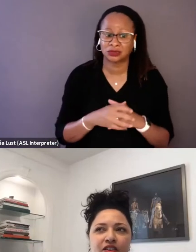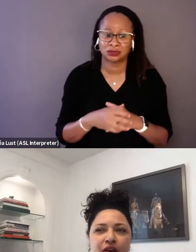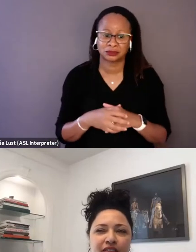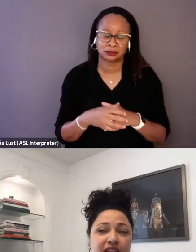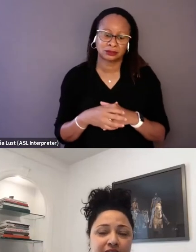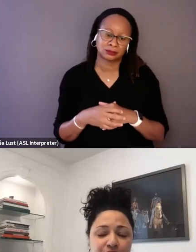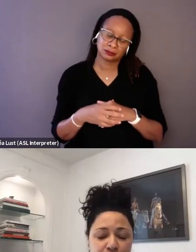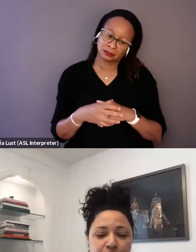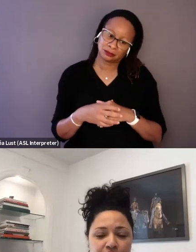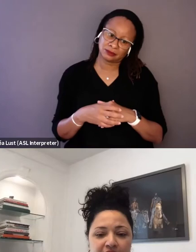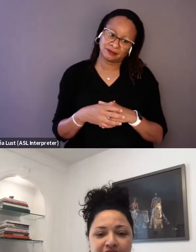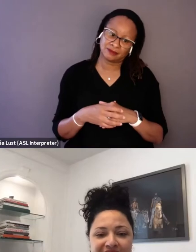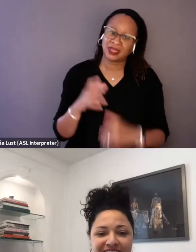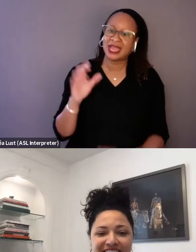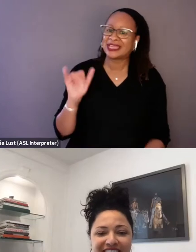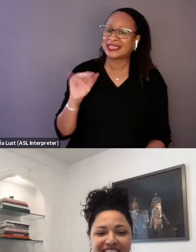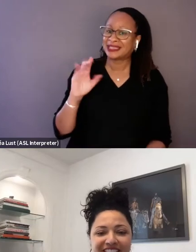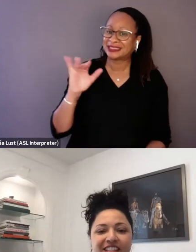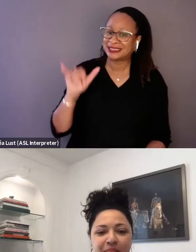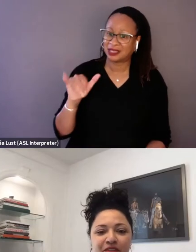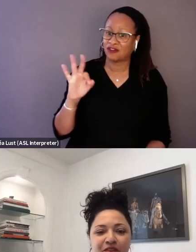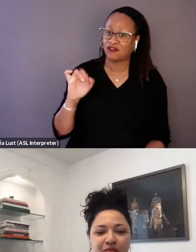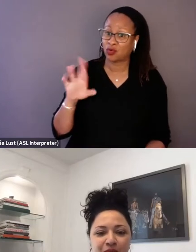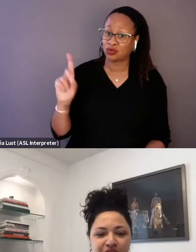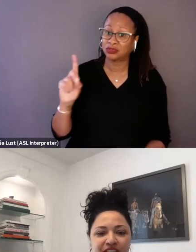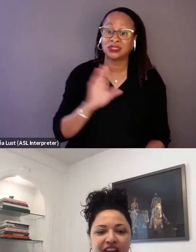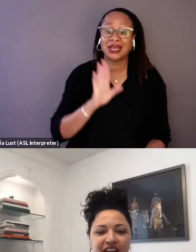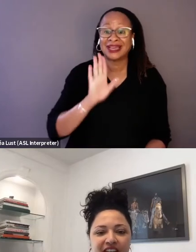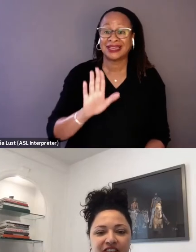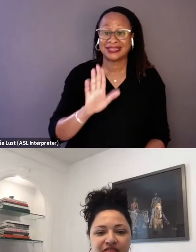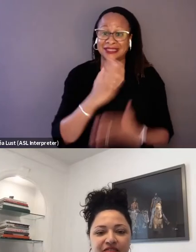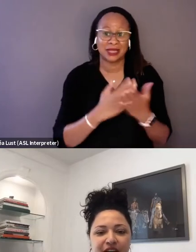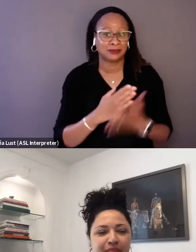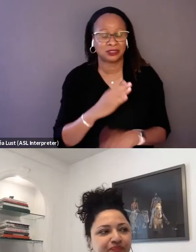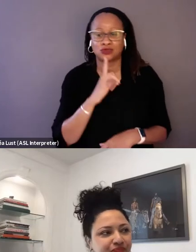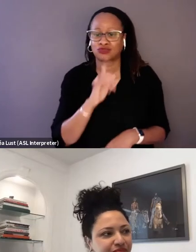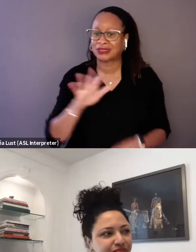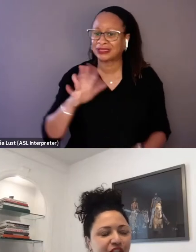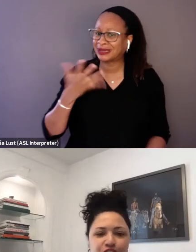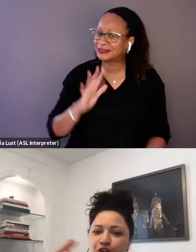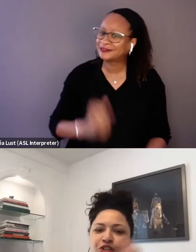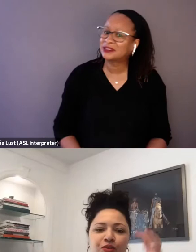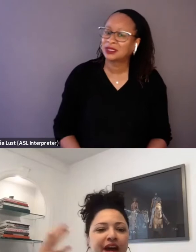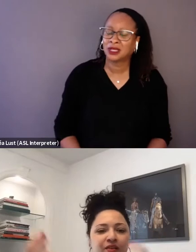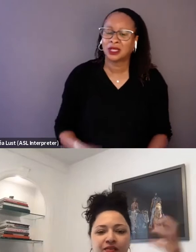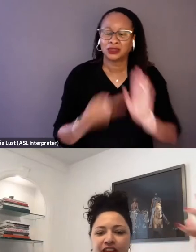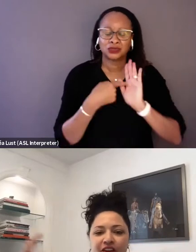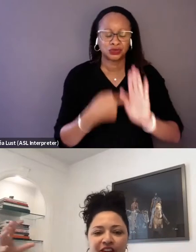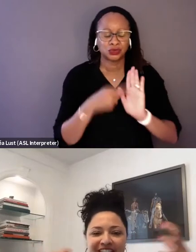you know, I think Nancy Ford, I think his episode really kind of shows you how these, like